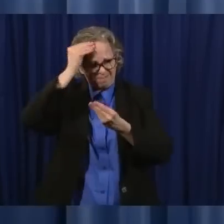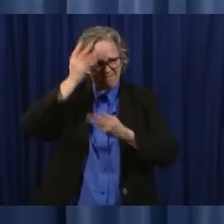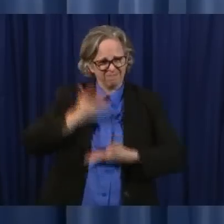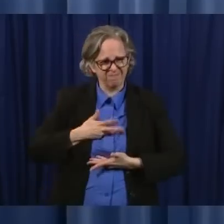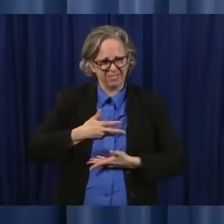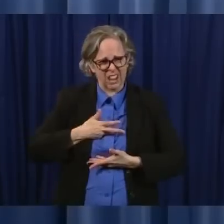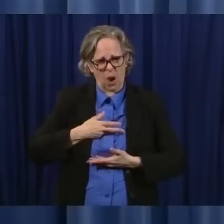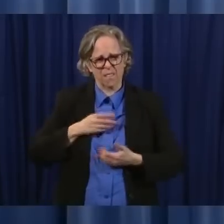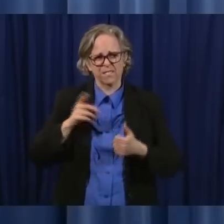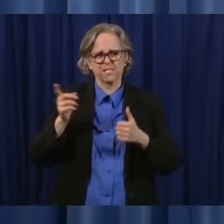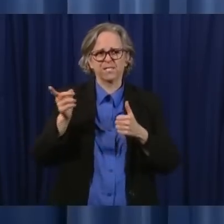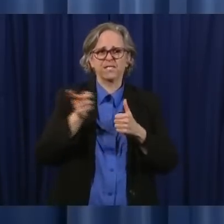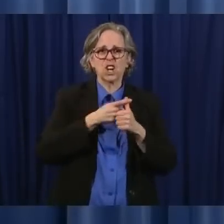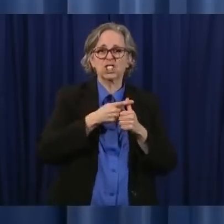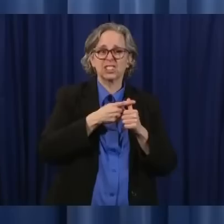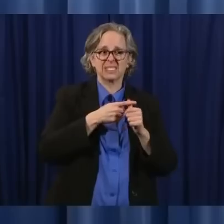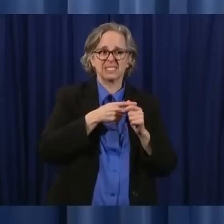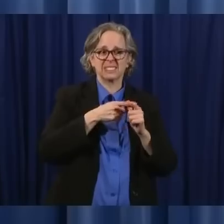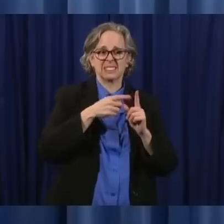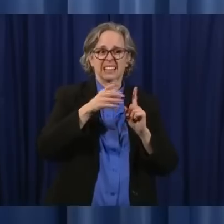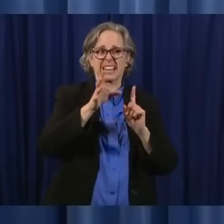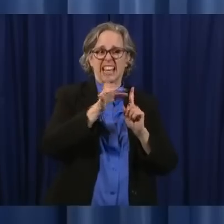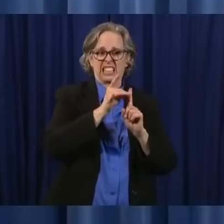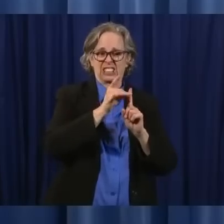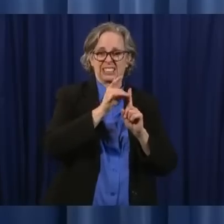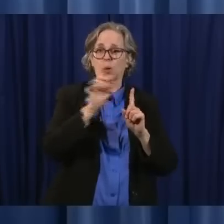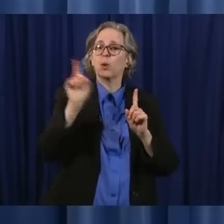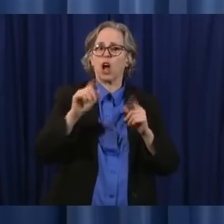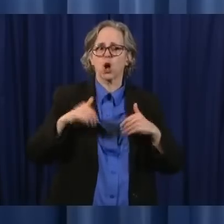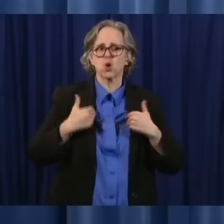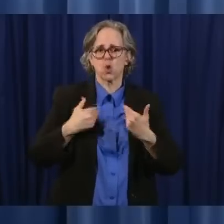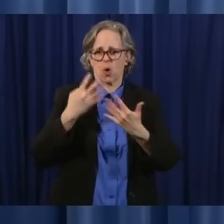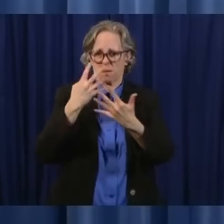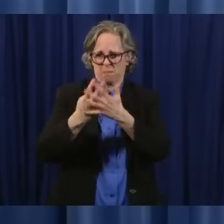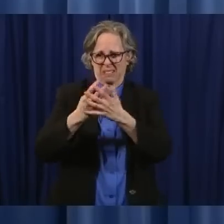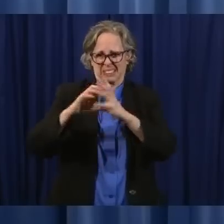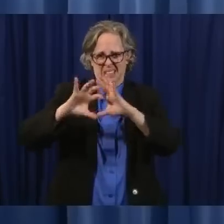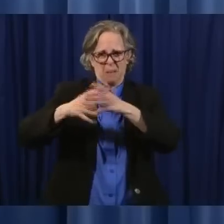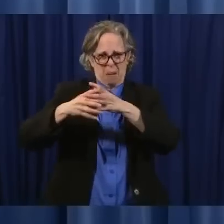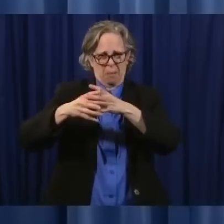THIS AFTERNOON OUR DIRECTOR OF THE OHIO DEPARTMENT OF HUMAN SERVICES, FRANKIE'S NOTIFIED ME THAT THEY KNOW HOW THEIR FIRST POSITIVE CASE OF COVID-19 AMONG